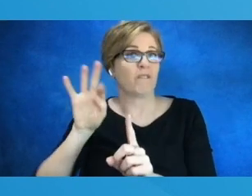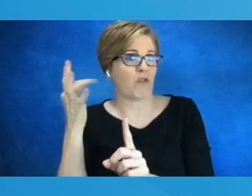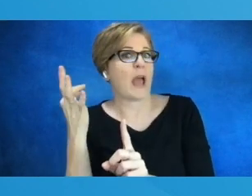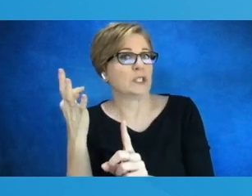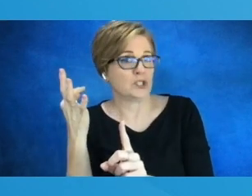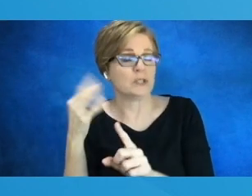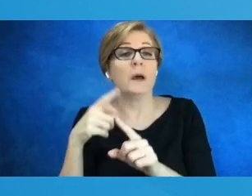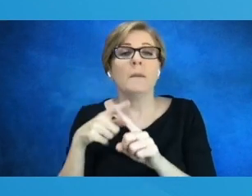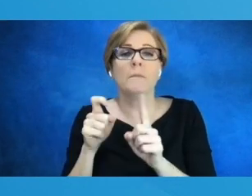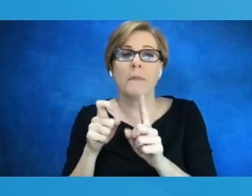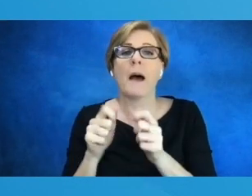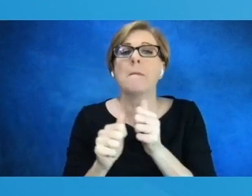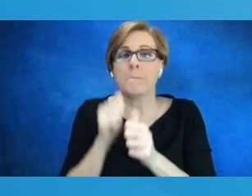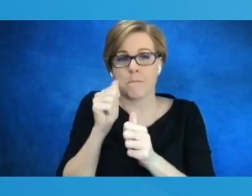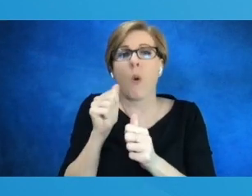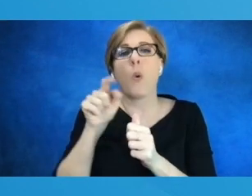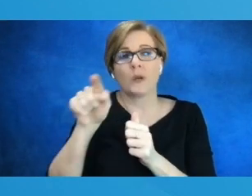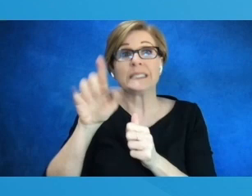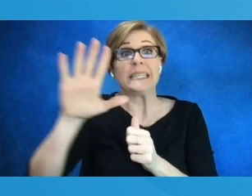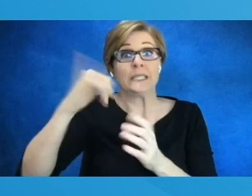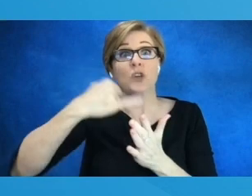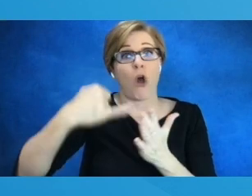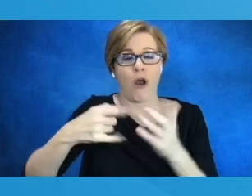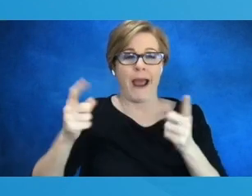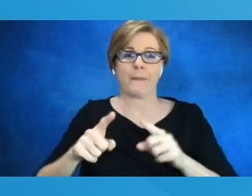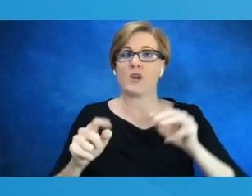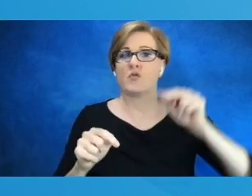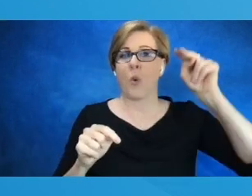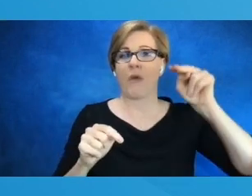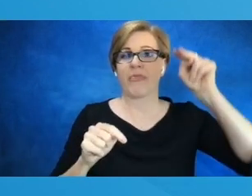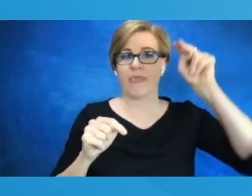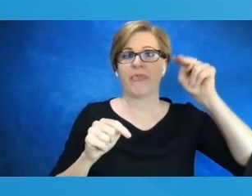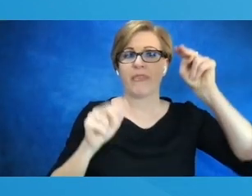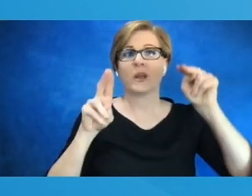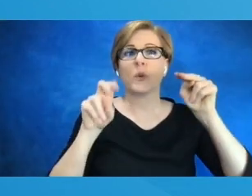of the United States. He spent a lot of time in Boston.